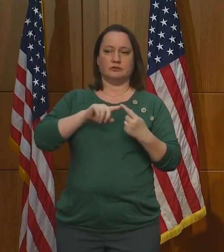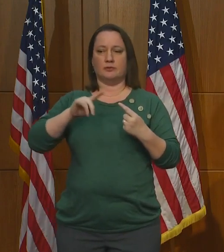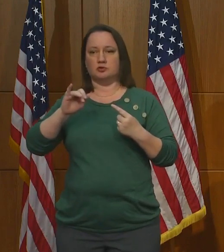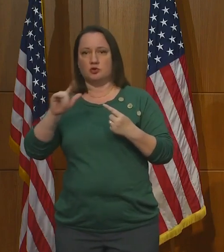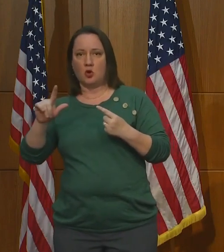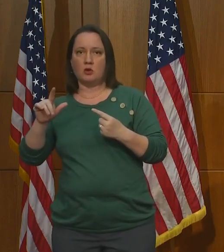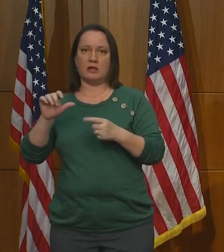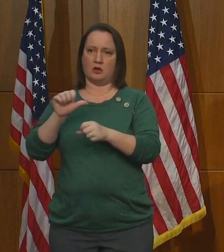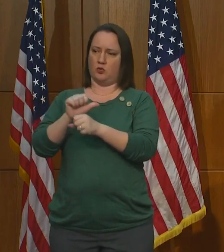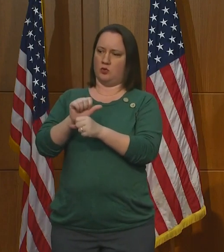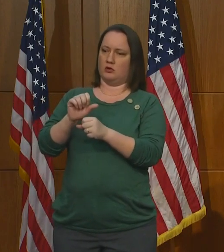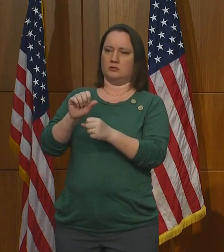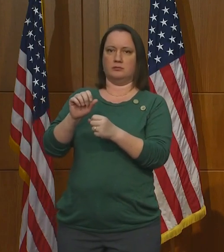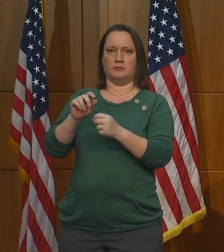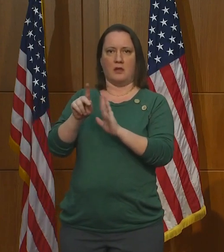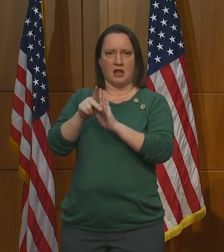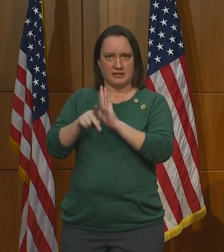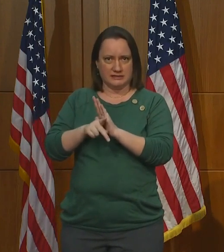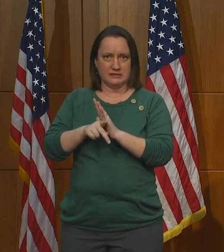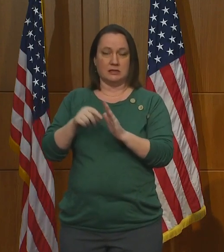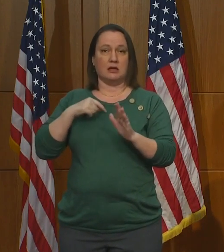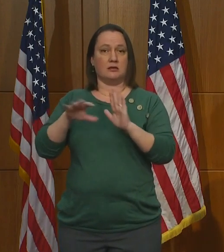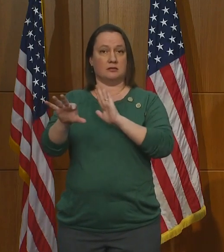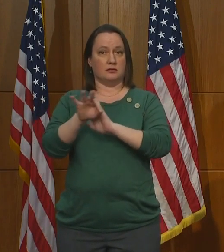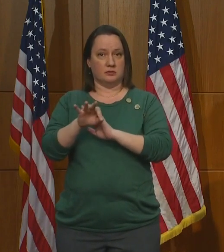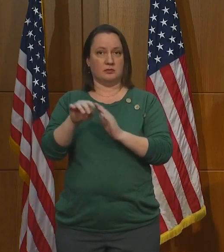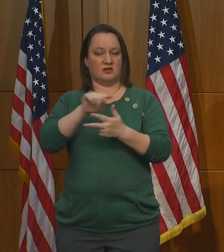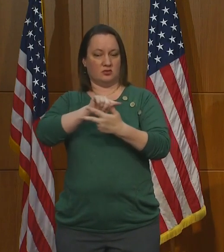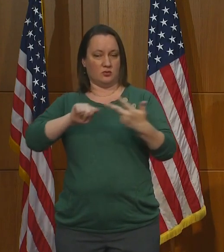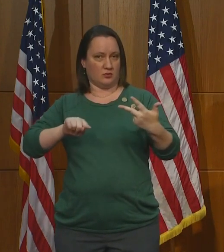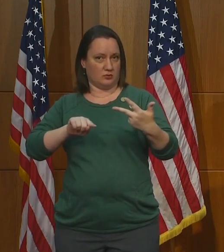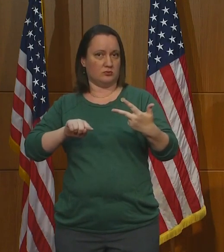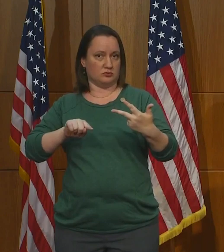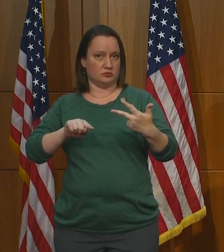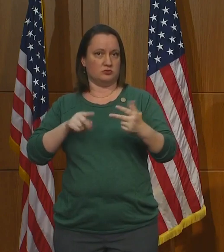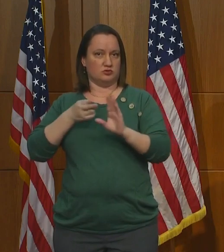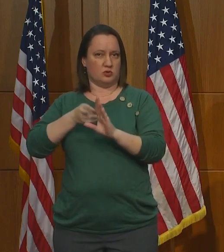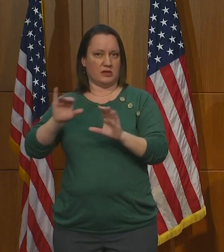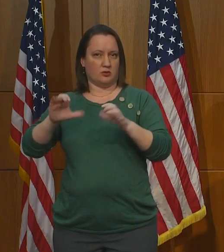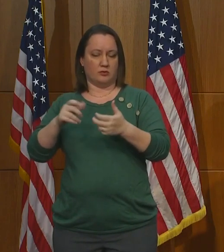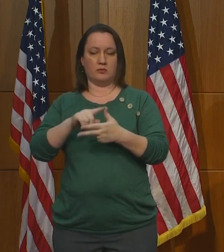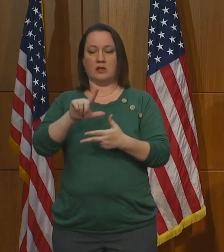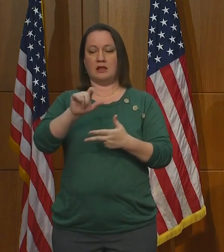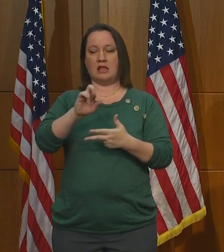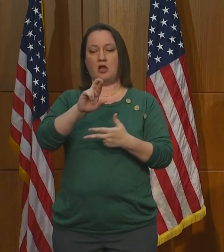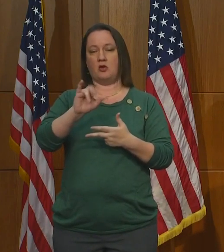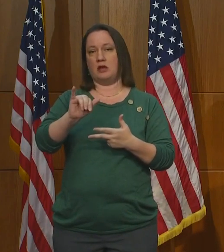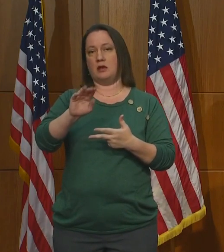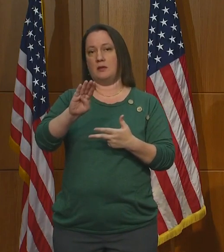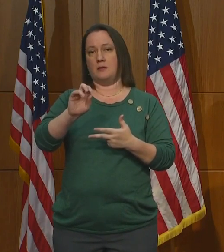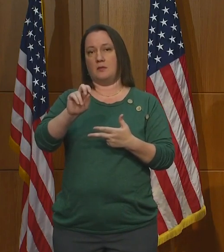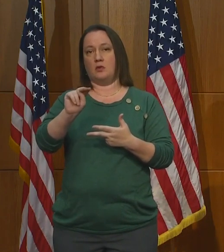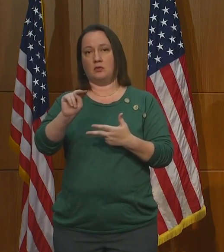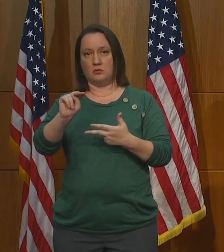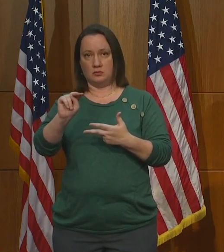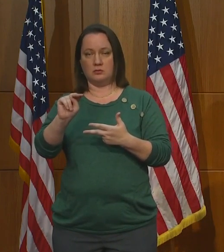AND IT'S WORK SHAKES JUSTICE POLICY IN OUR COMMONWEALTH. I'M